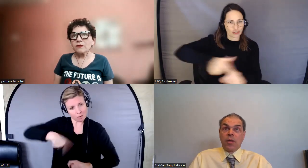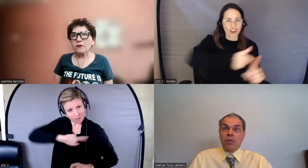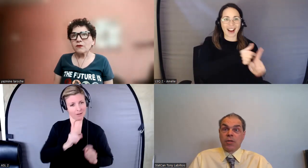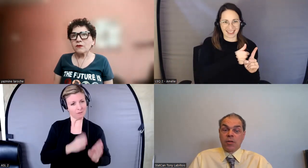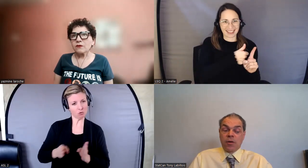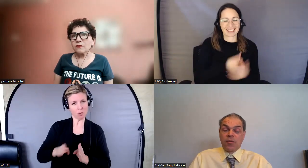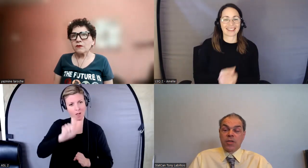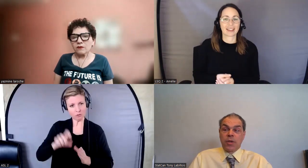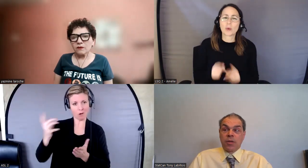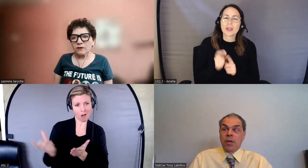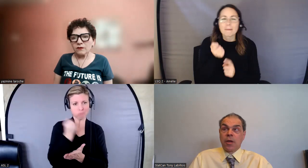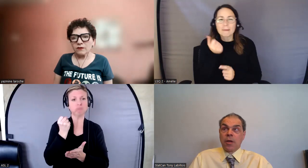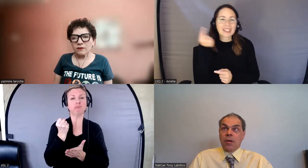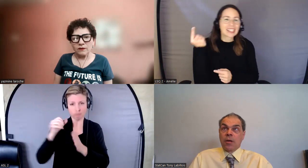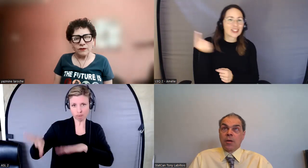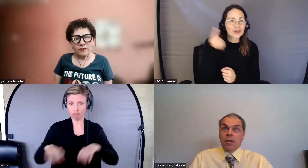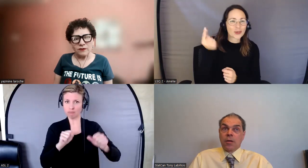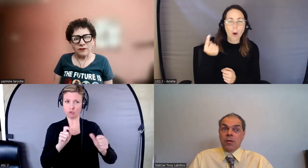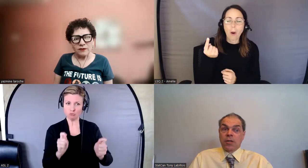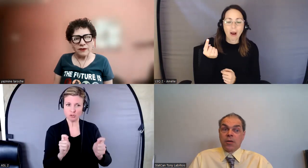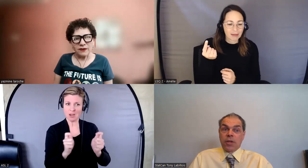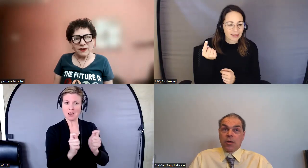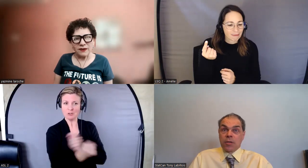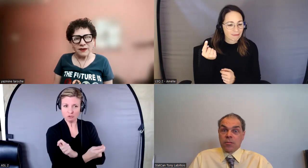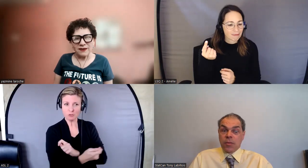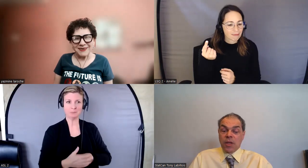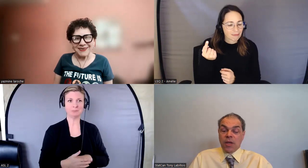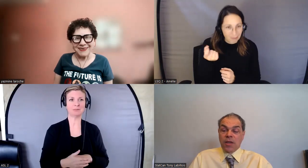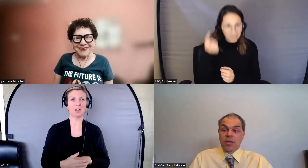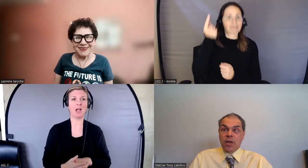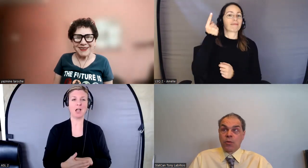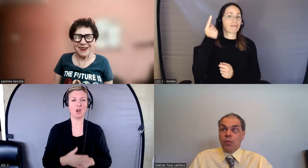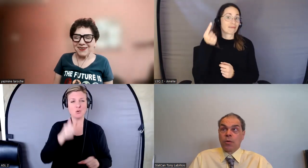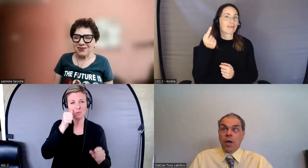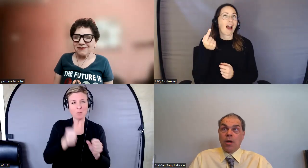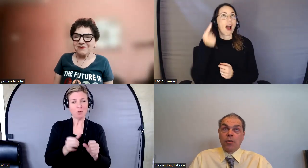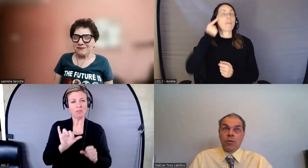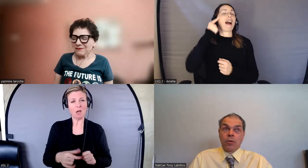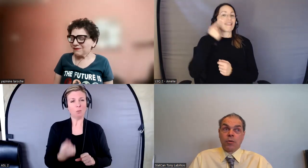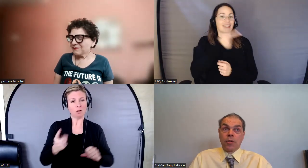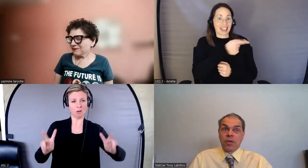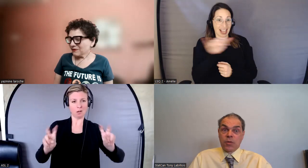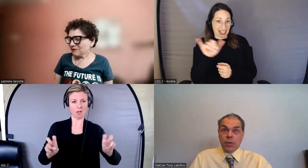heritage of Yasmin nothing without us um